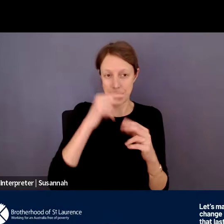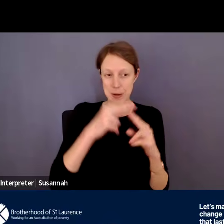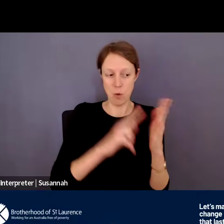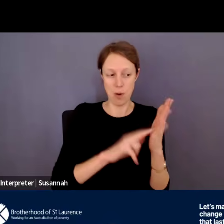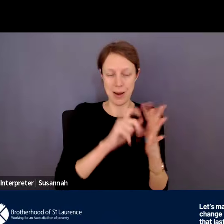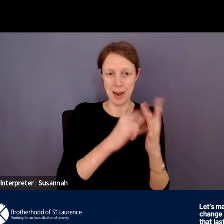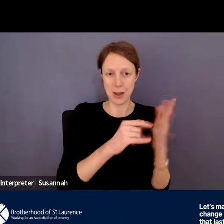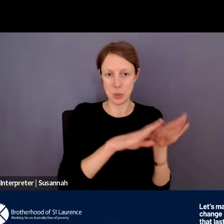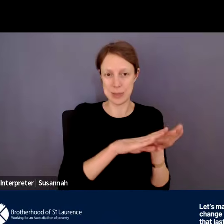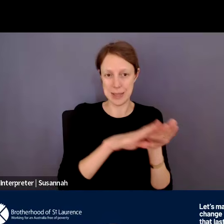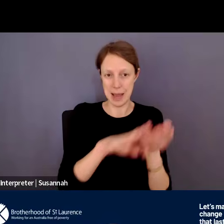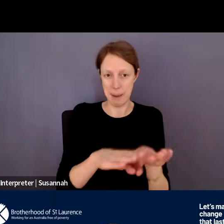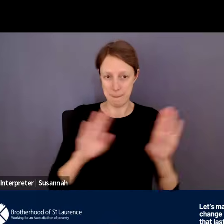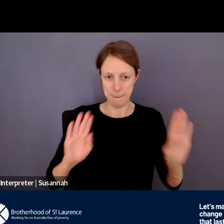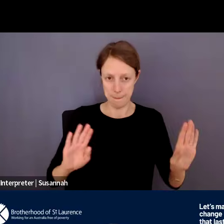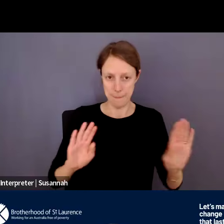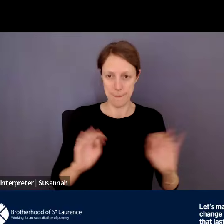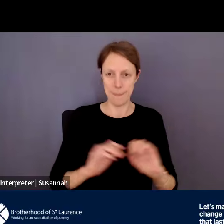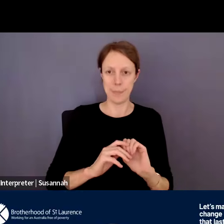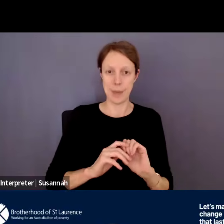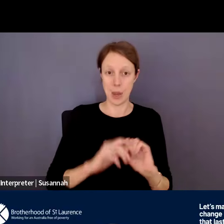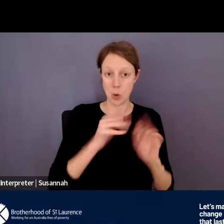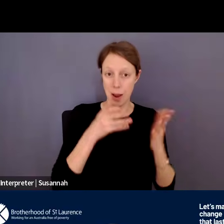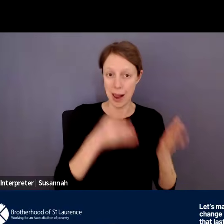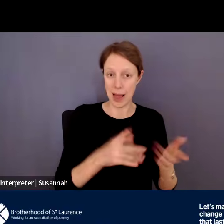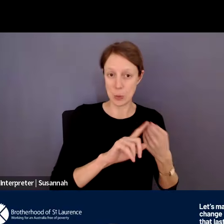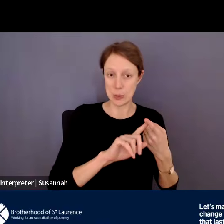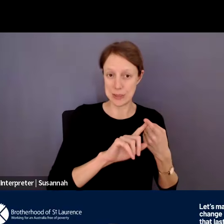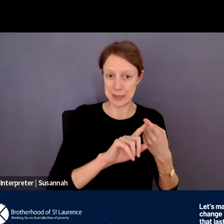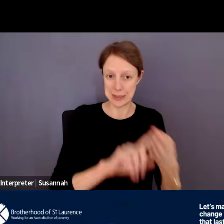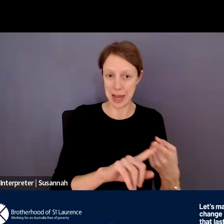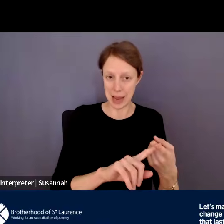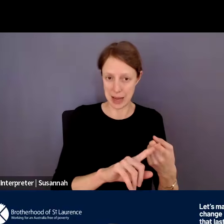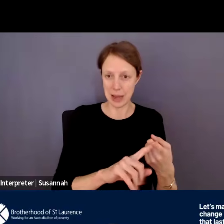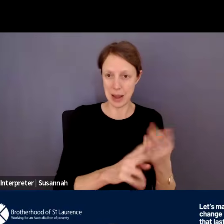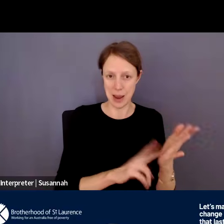same and so - and then you're allowed to stay on NDIS under the eligibility on which you came in